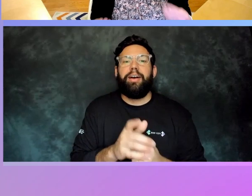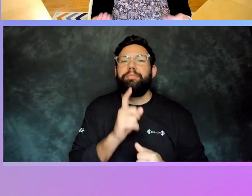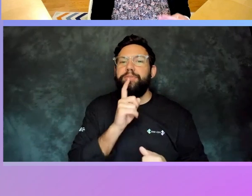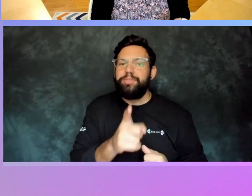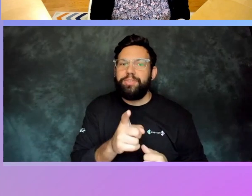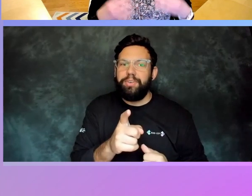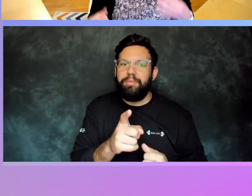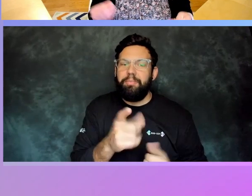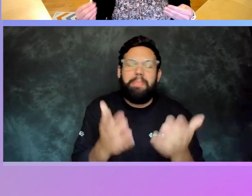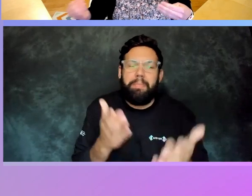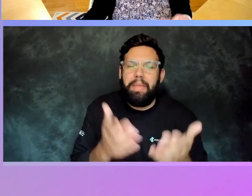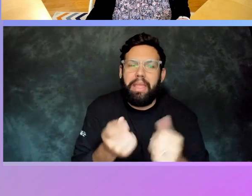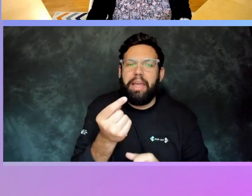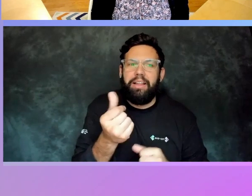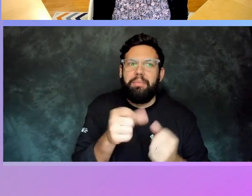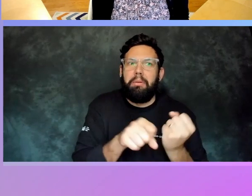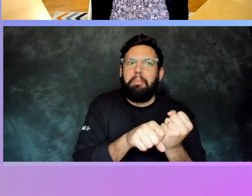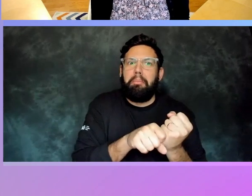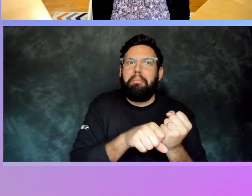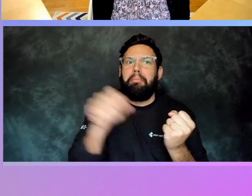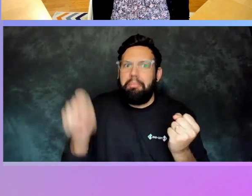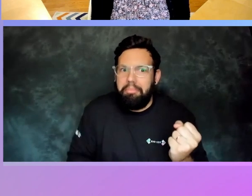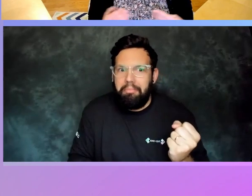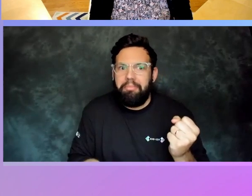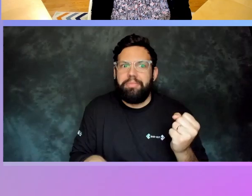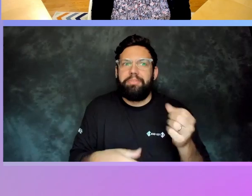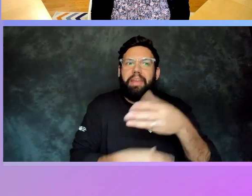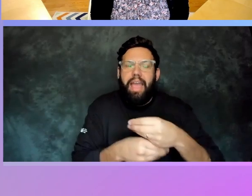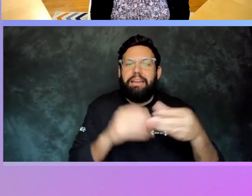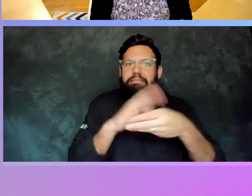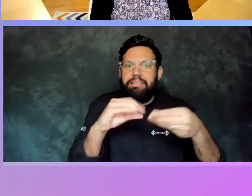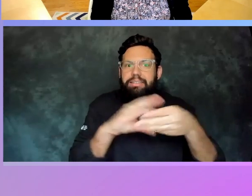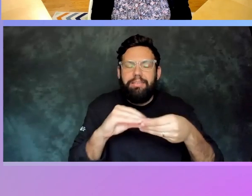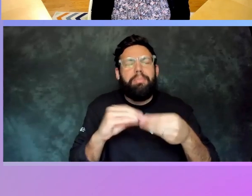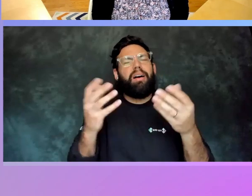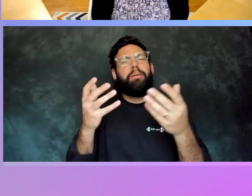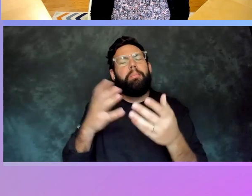text as well as essential icons. The success criteria that color contrast mostly